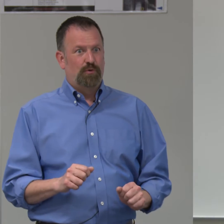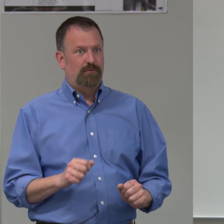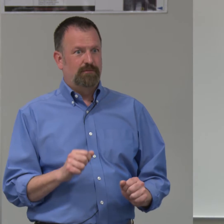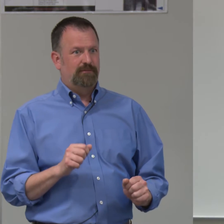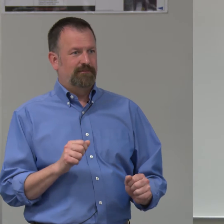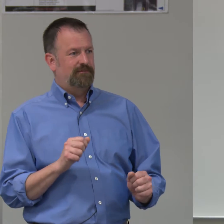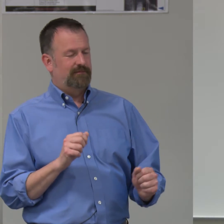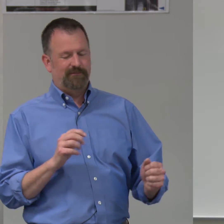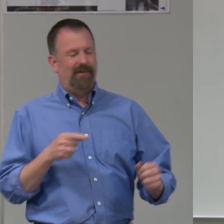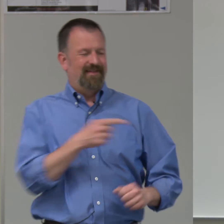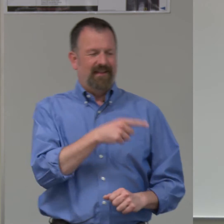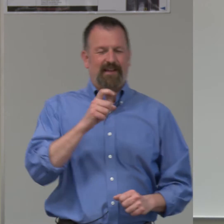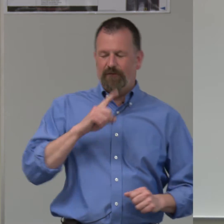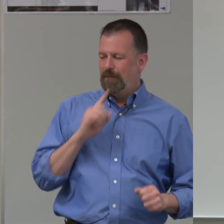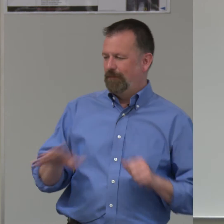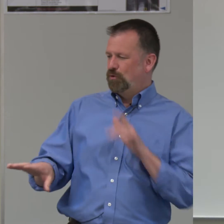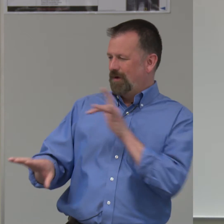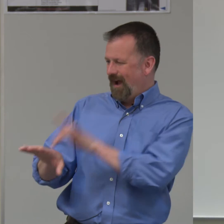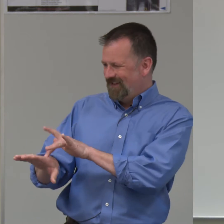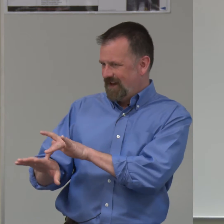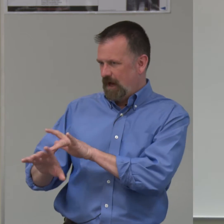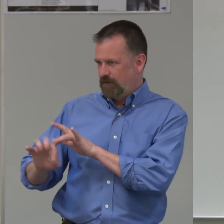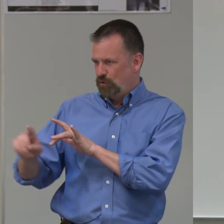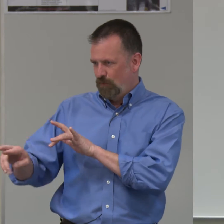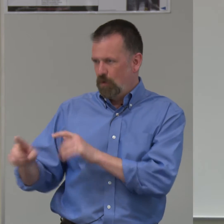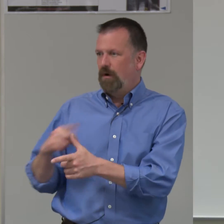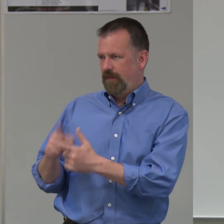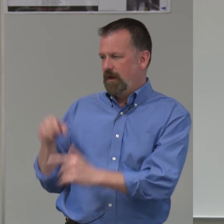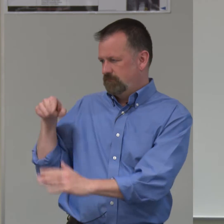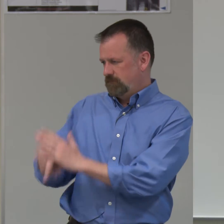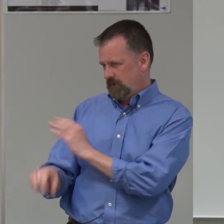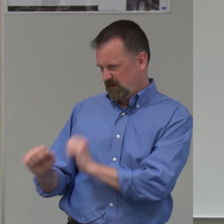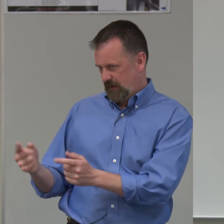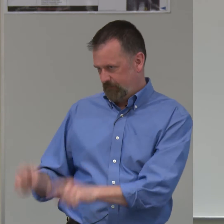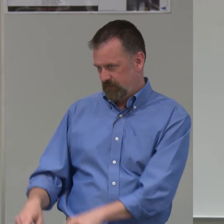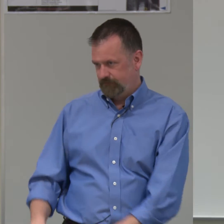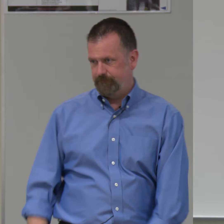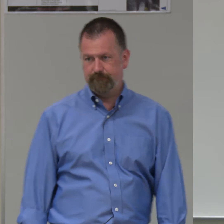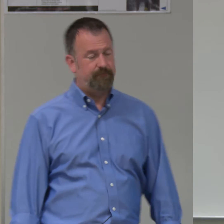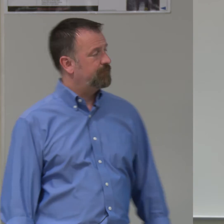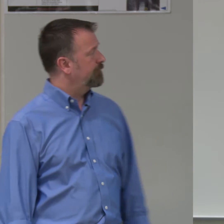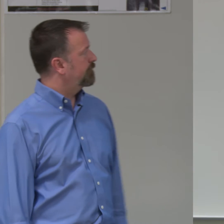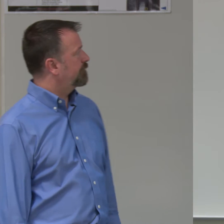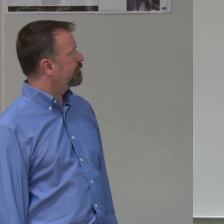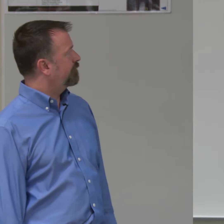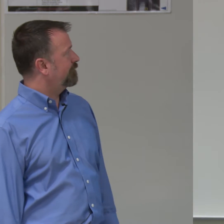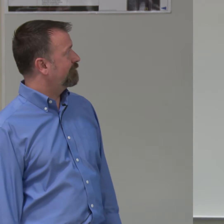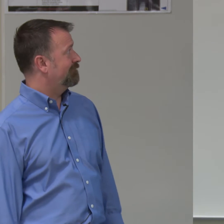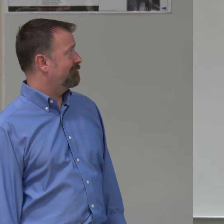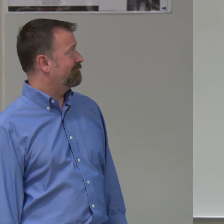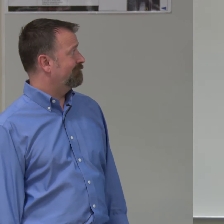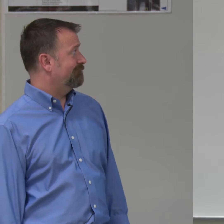to actually contact the tumor cells for this to work, so this illustrates just one of the problems